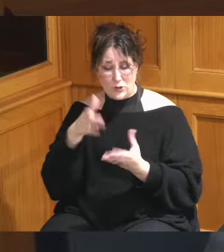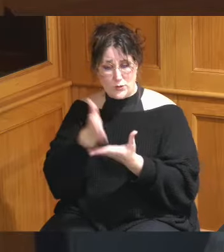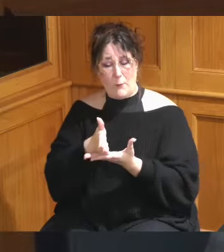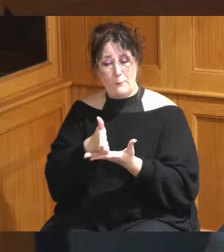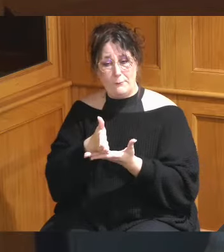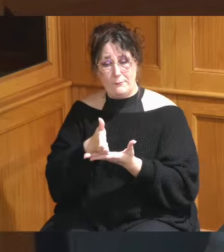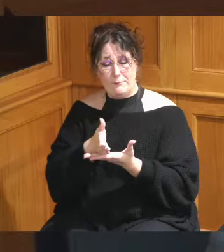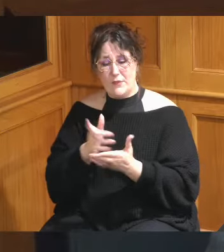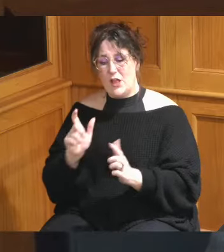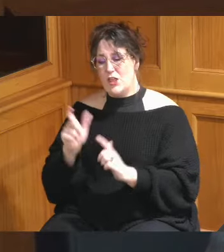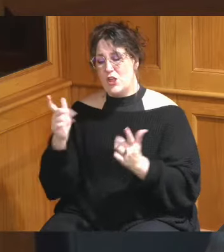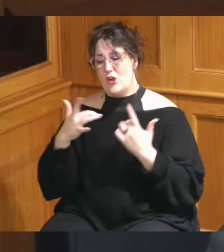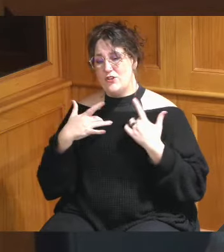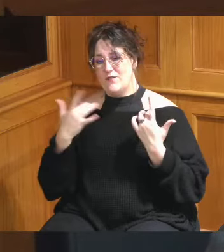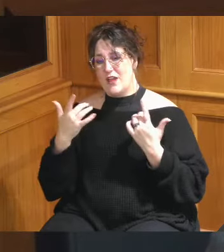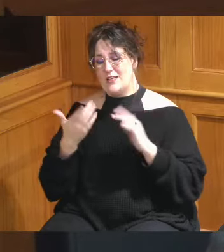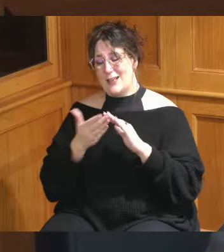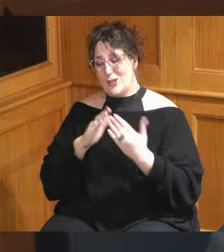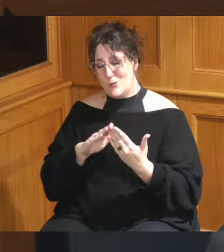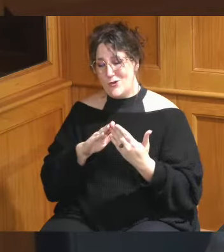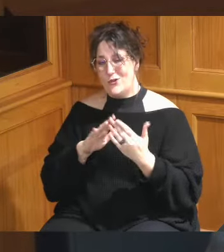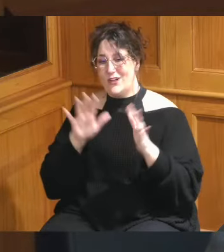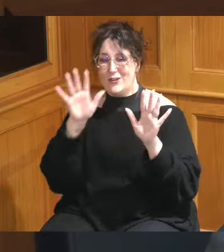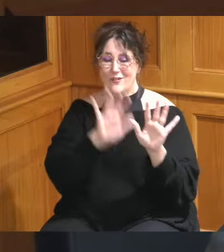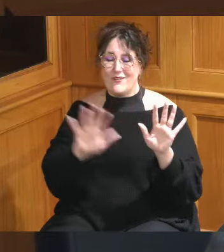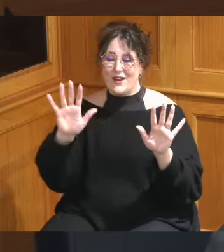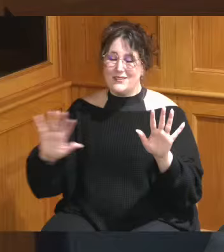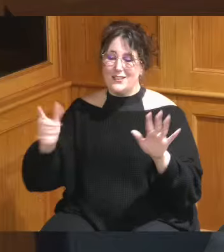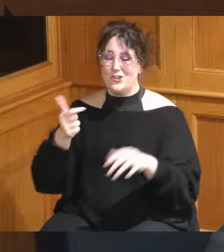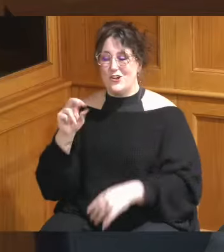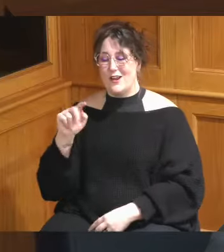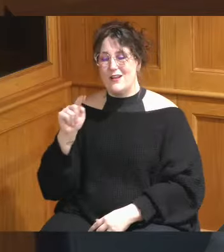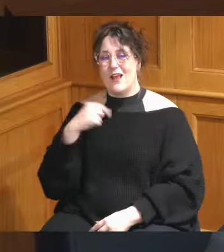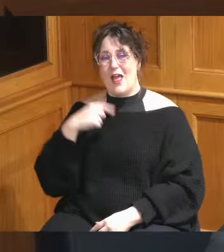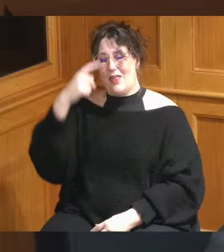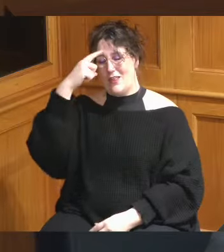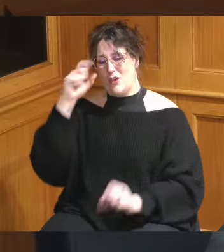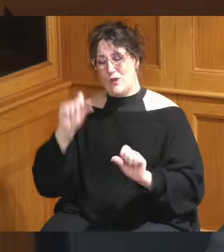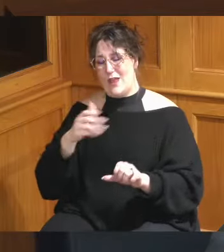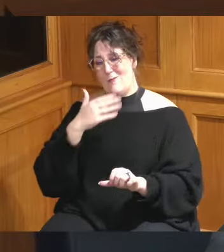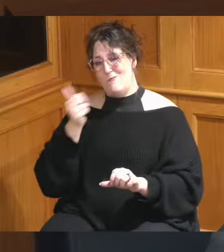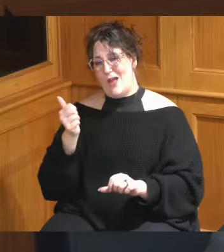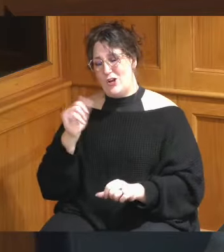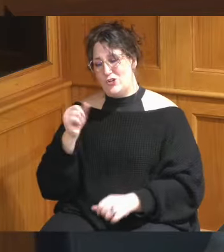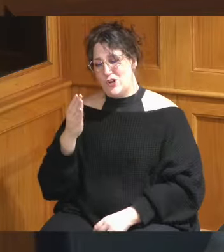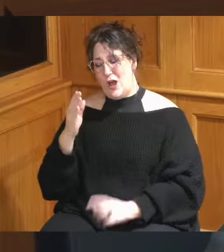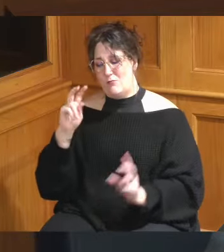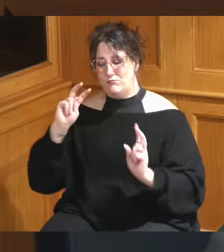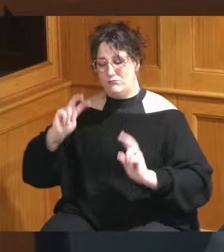event and the community revitalization, I think we could do a better job of looking at how much money